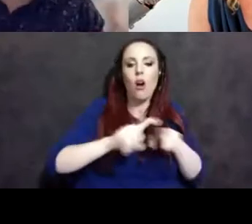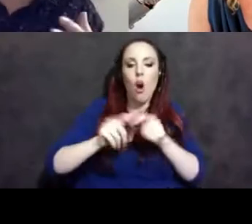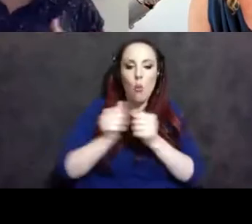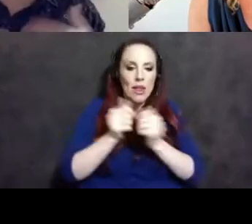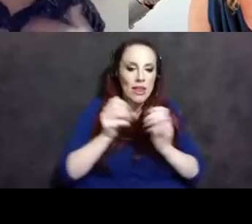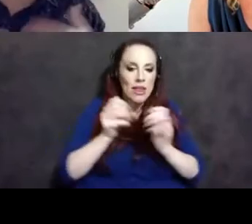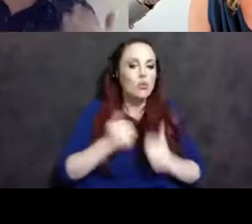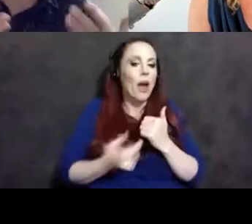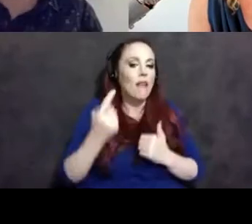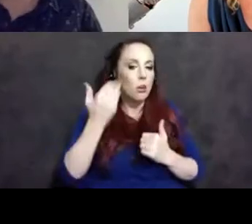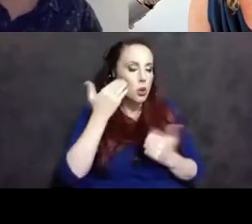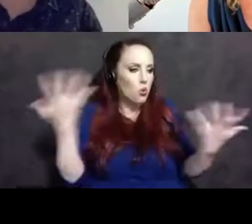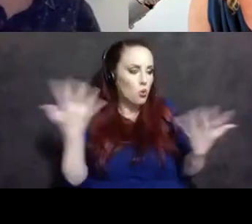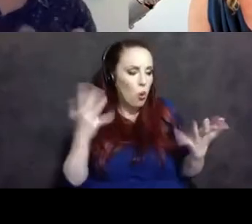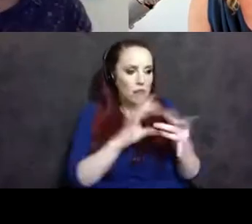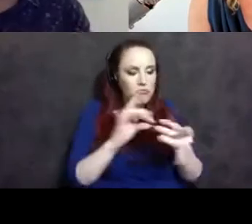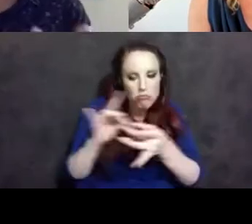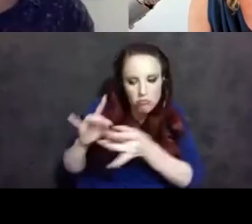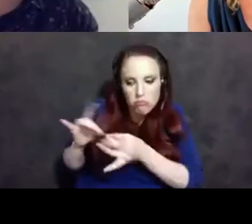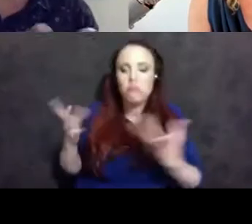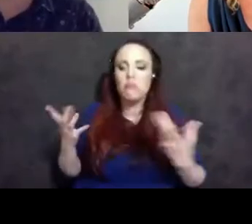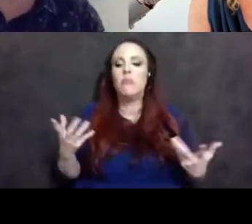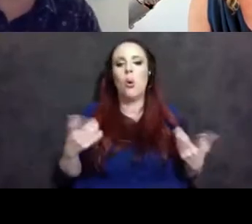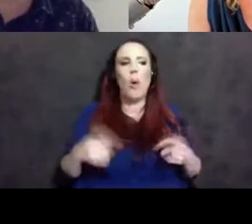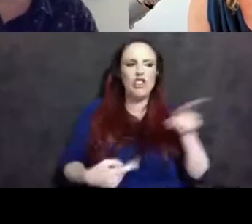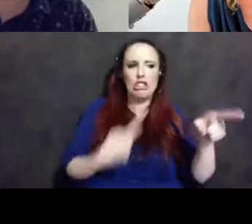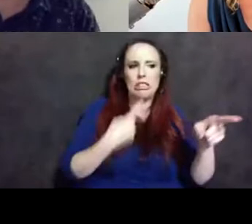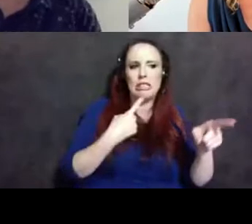knows what they have to say instead of, like, well, you said something that was stupid.